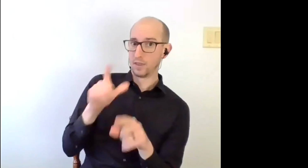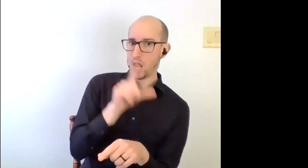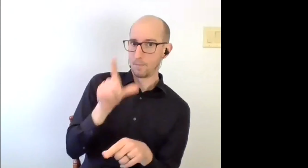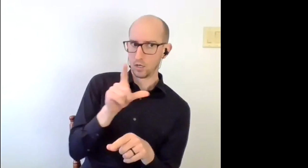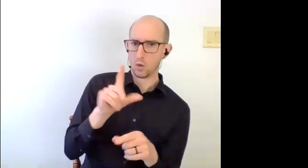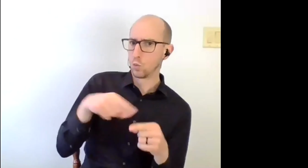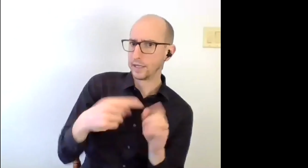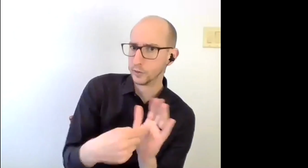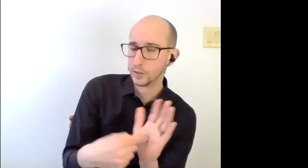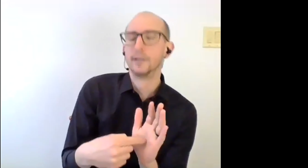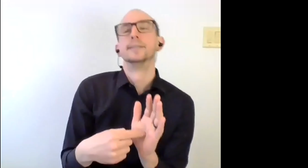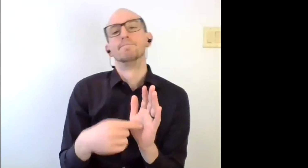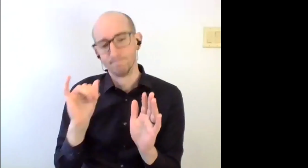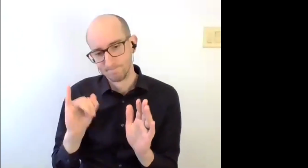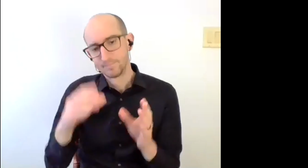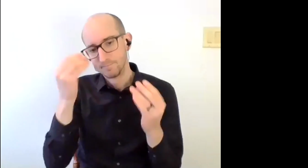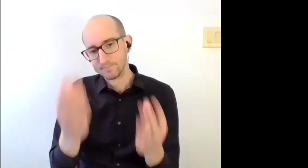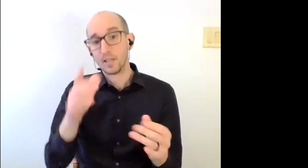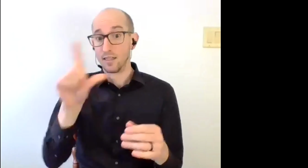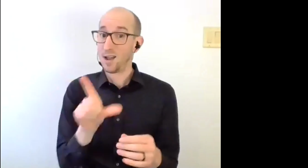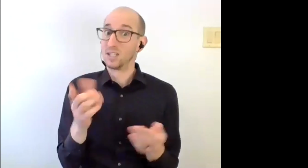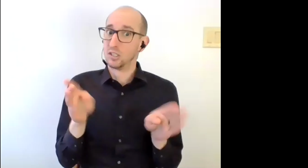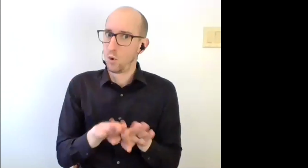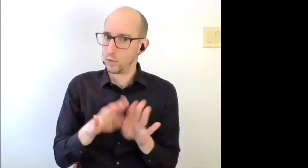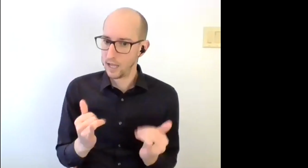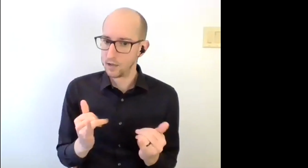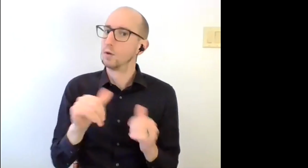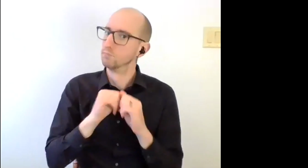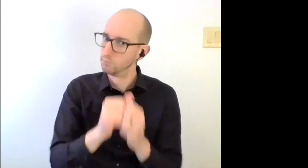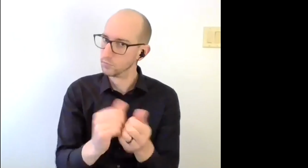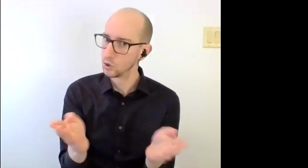» And when are books borrowed from the library due?